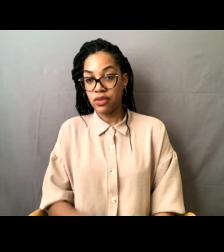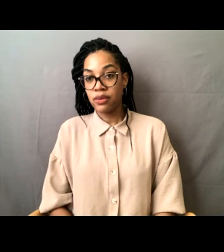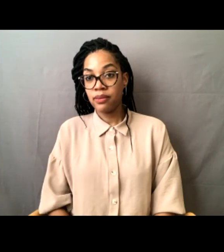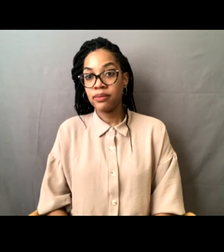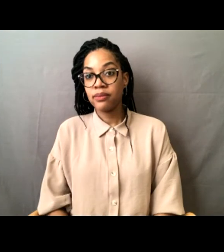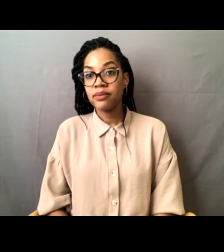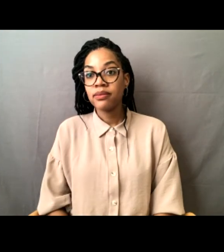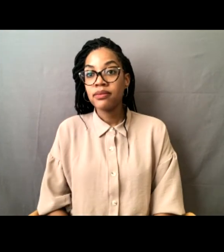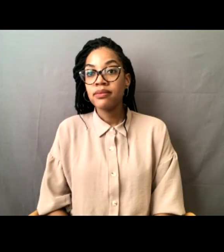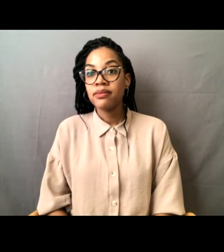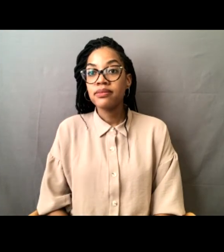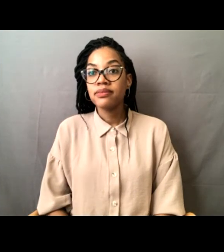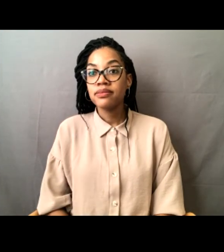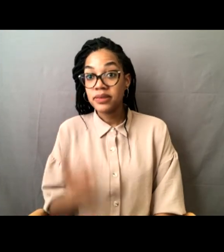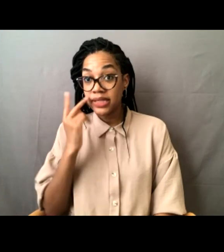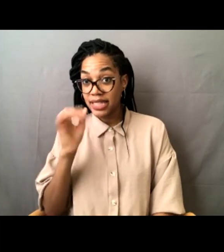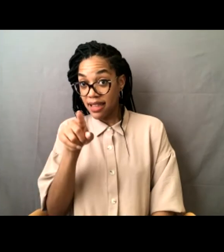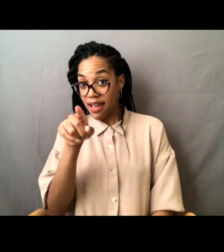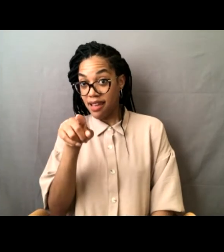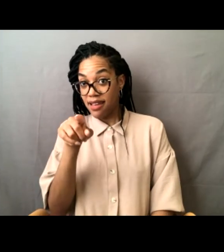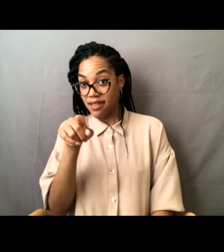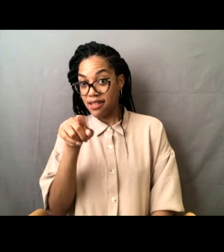pay special note to this area right here,